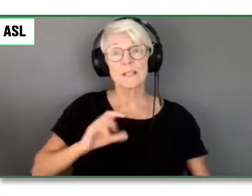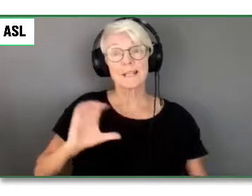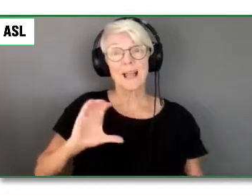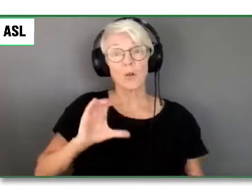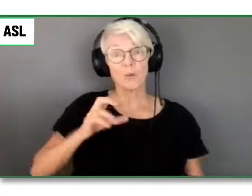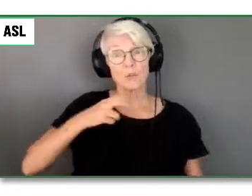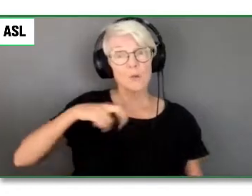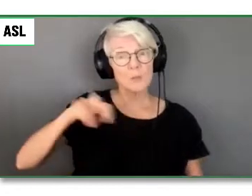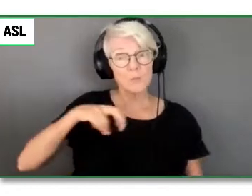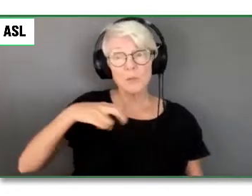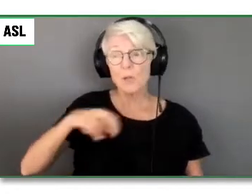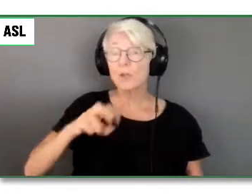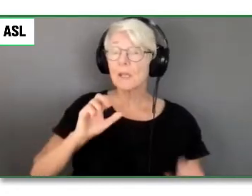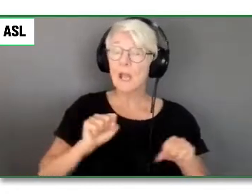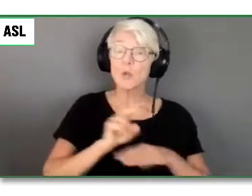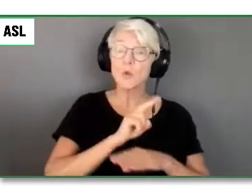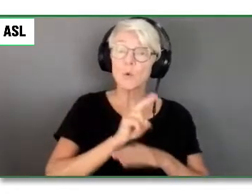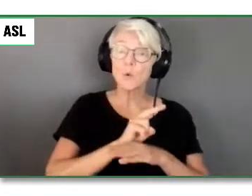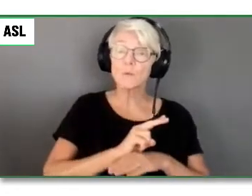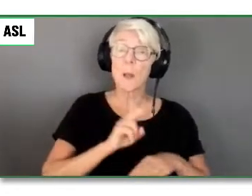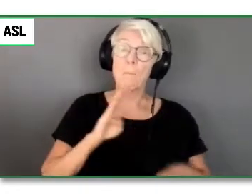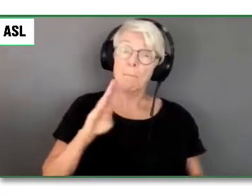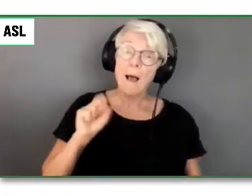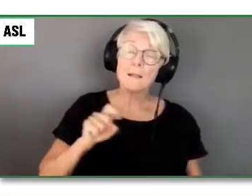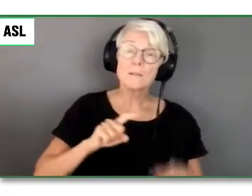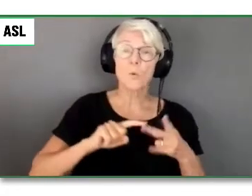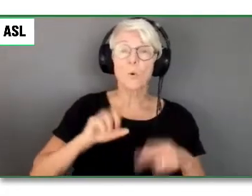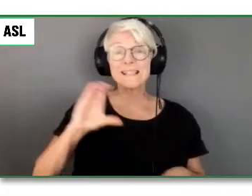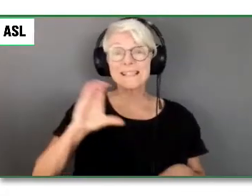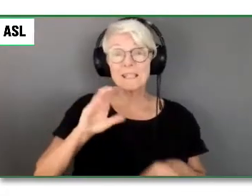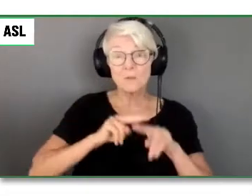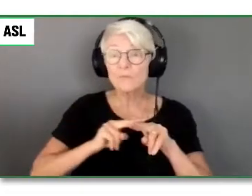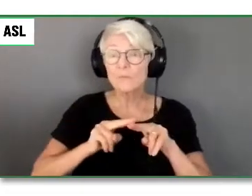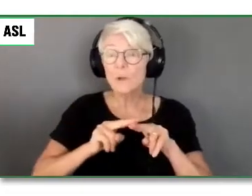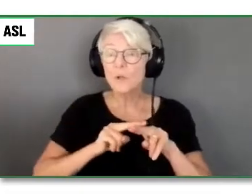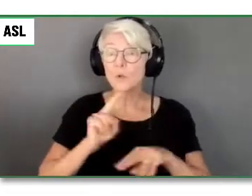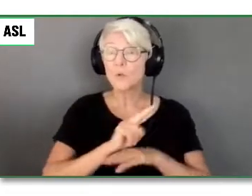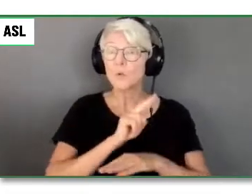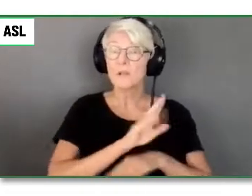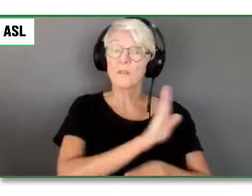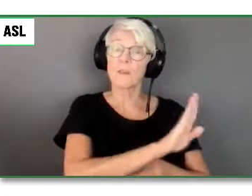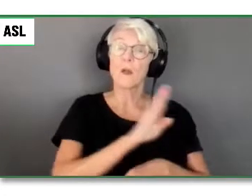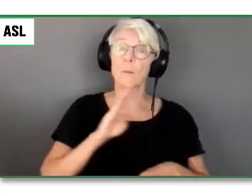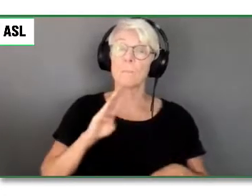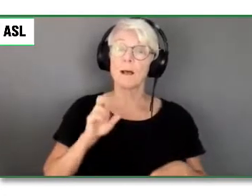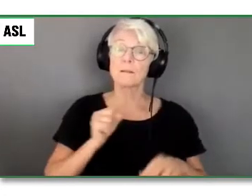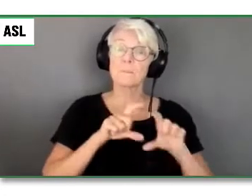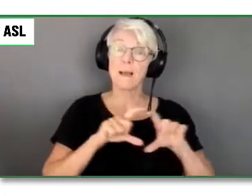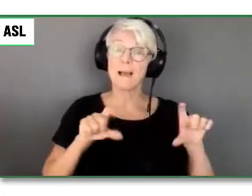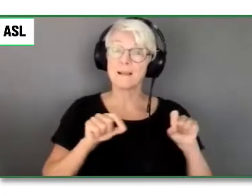C train to get around to their destination using their bus pass or ticket. The buses and trains